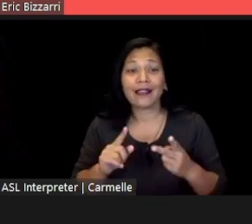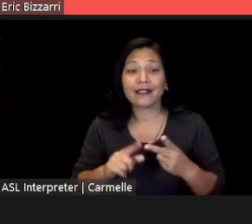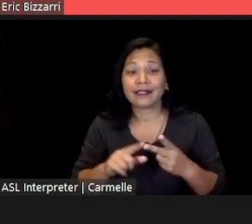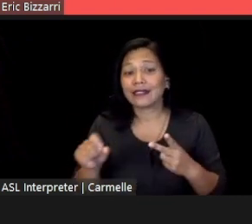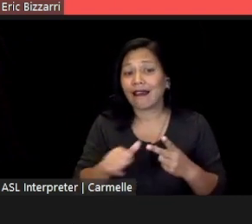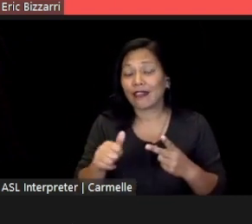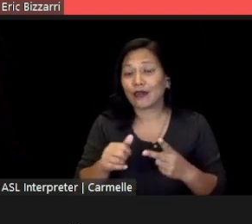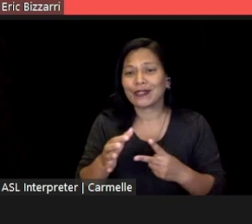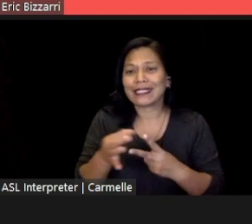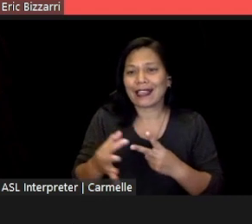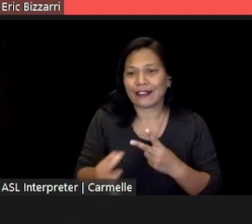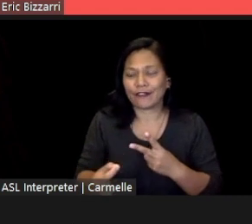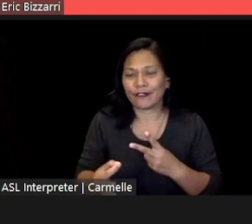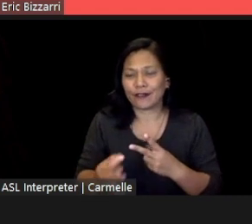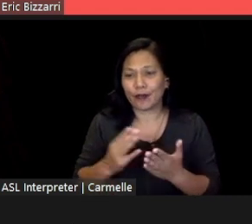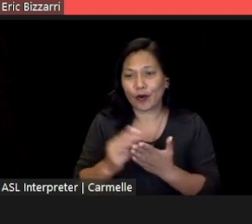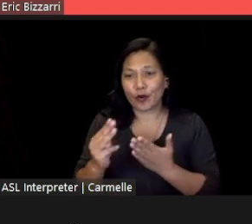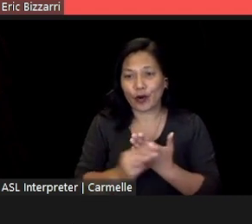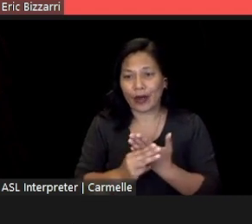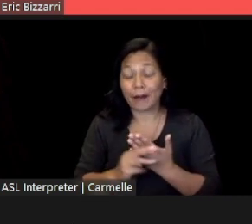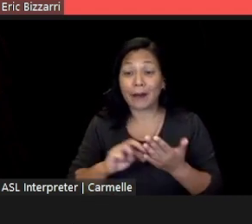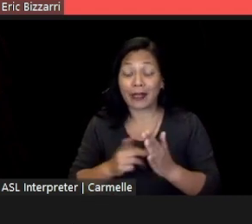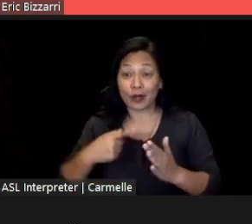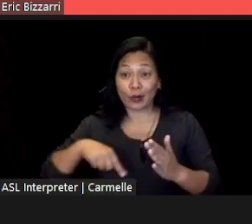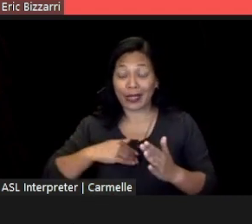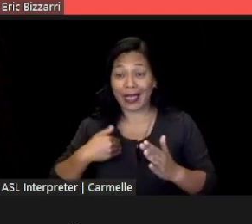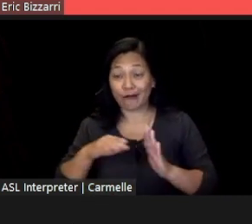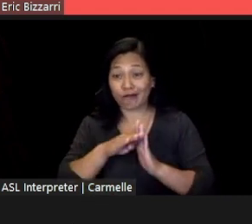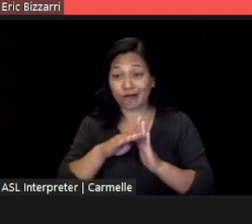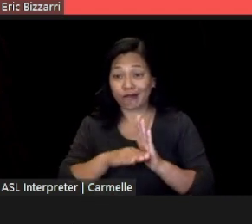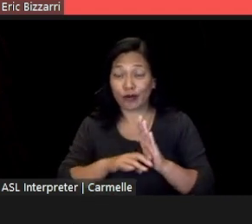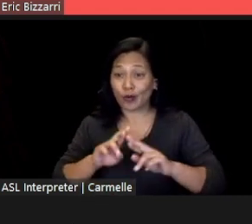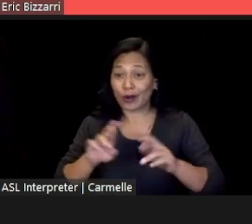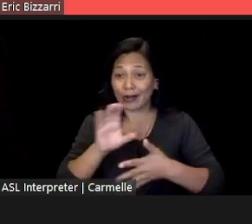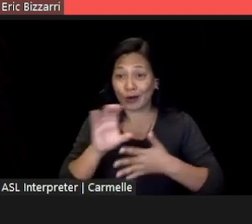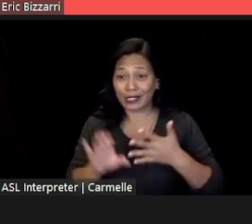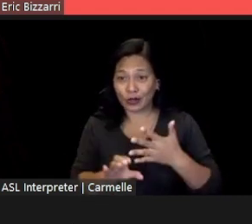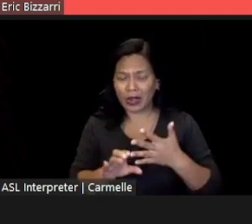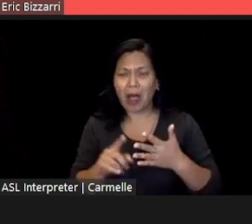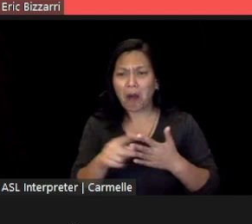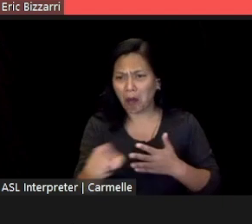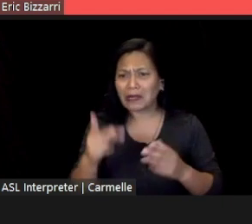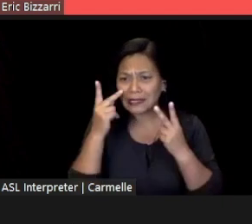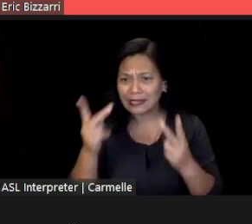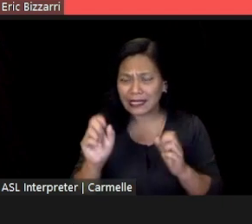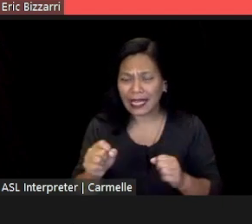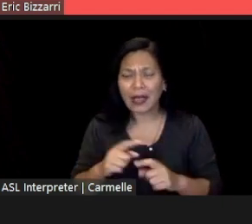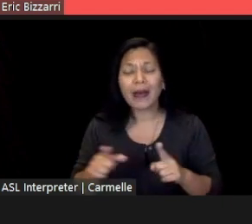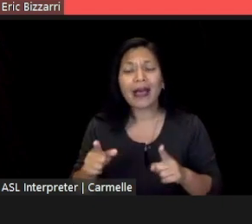So this is just that we have criteria to be evaluated that we publish. Sometimes this is done by an independent jury.